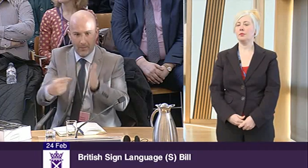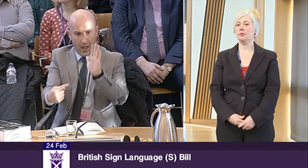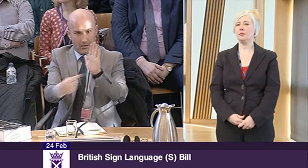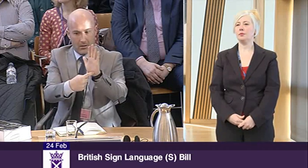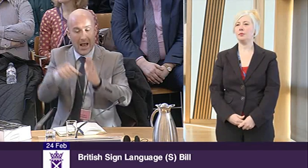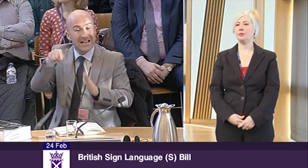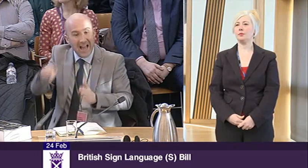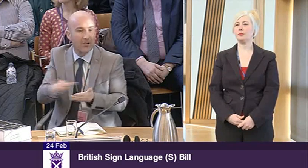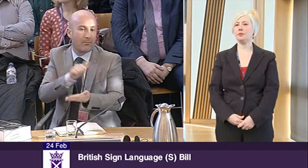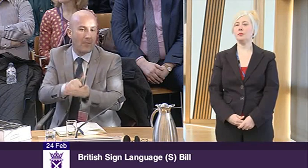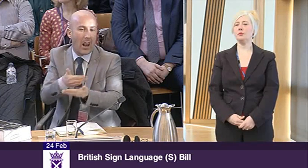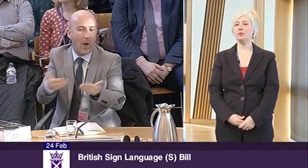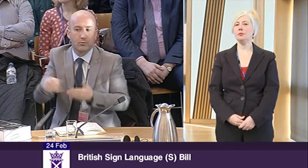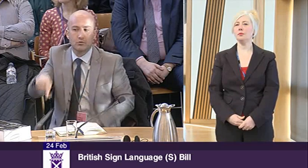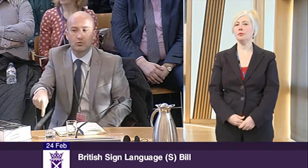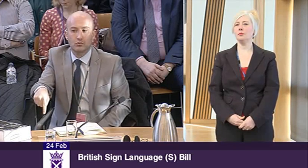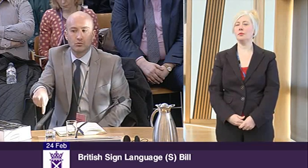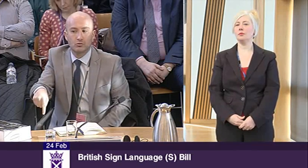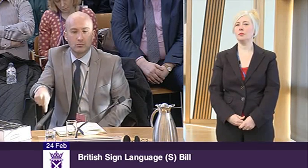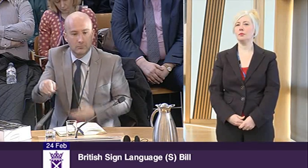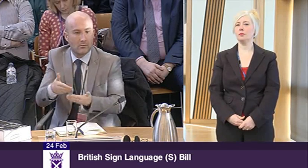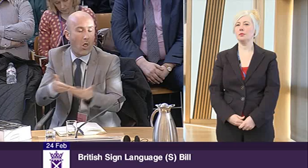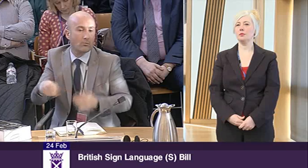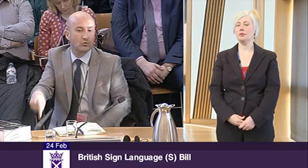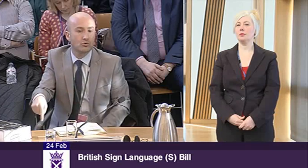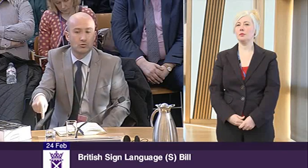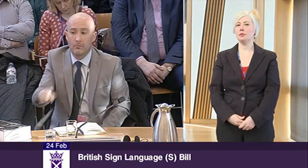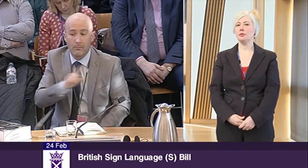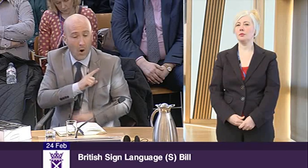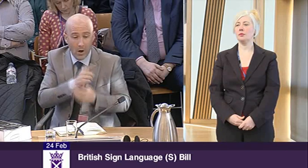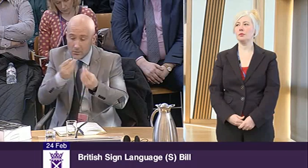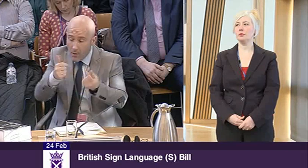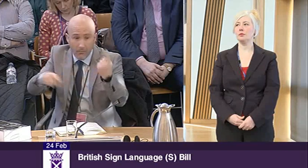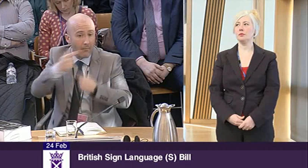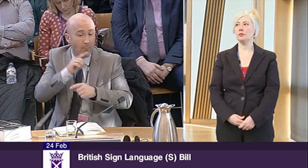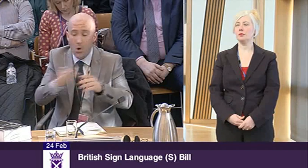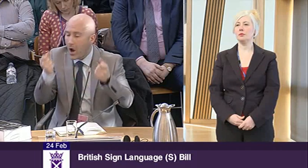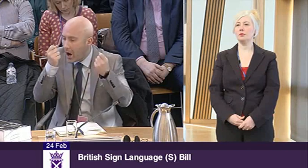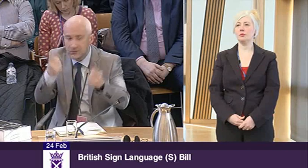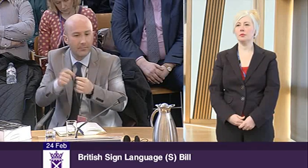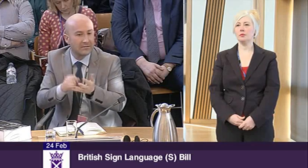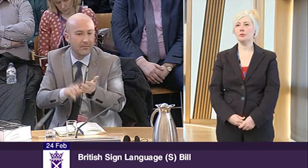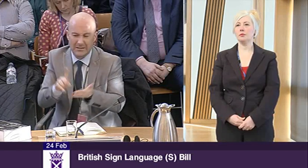ensure that information is accessible in BSL. We also need recognition that BSL is a language,